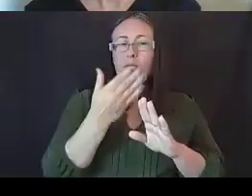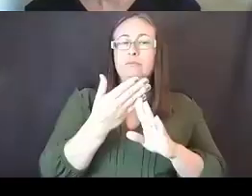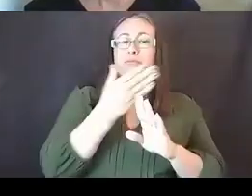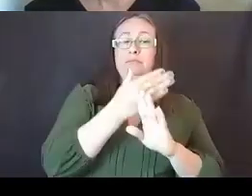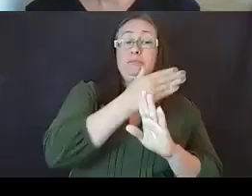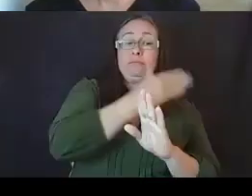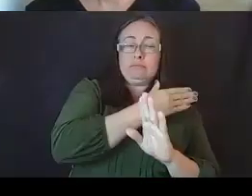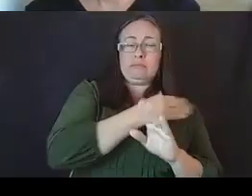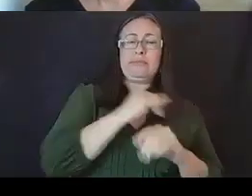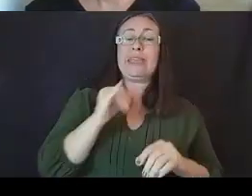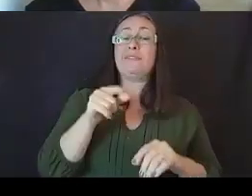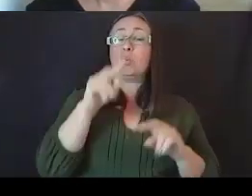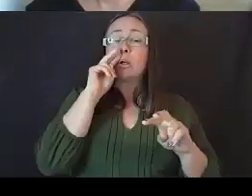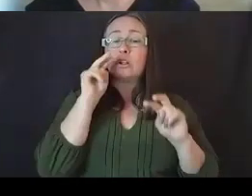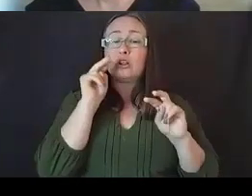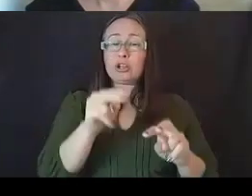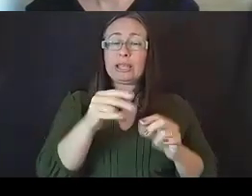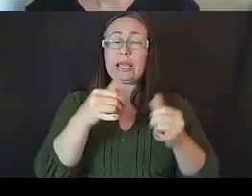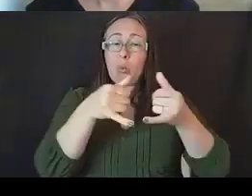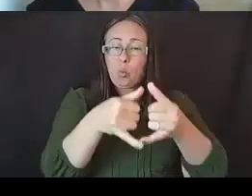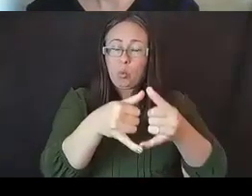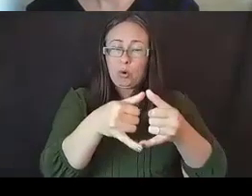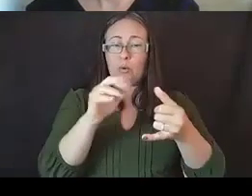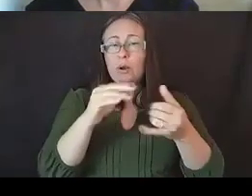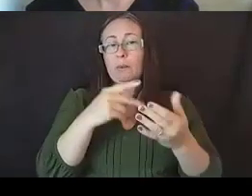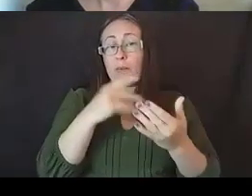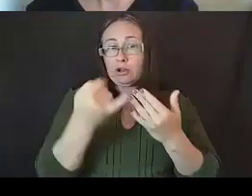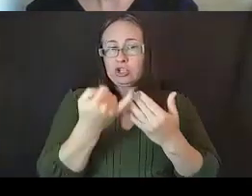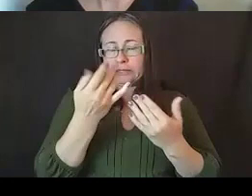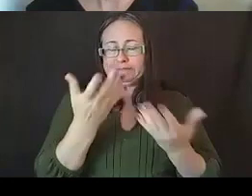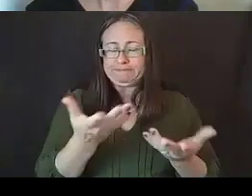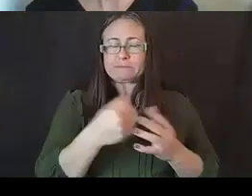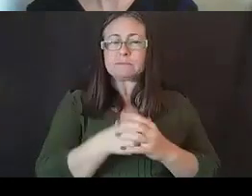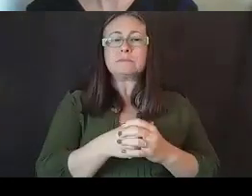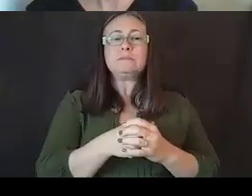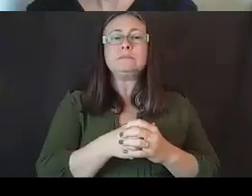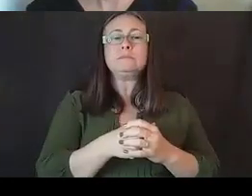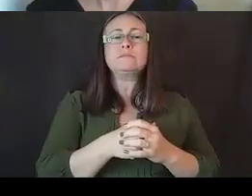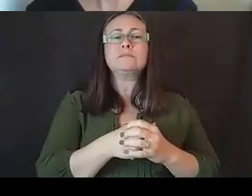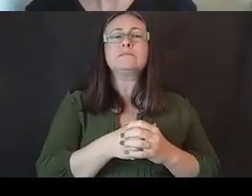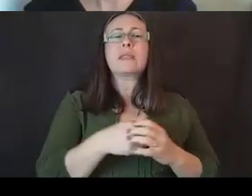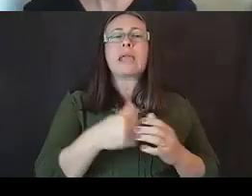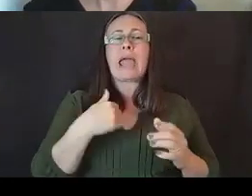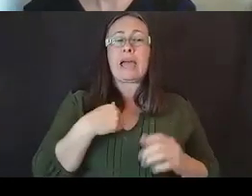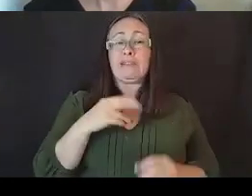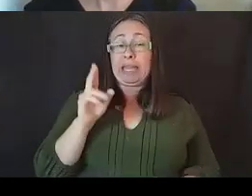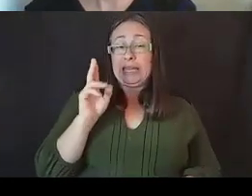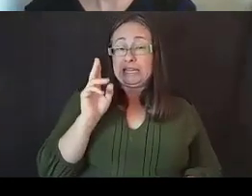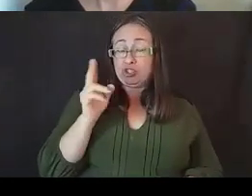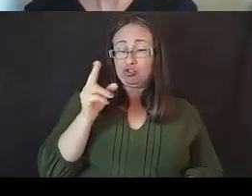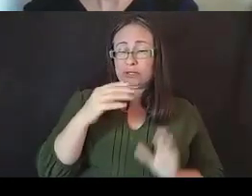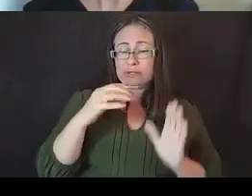So if you're looking at an award for a project, we do have a history section of this page,